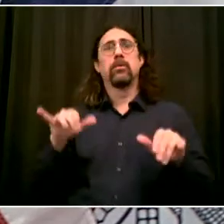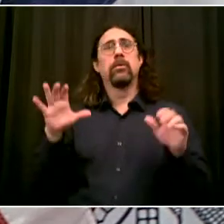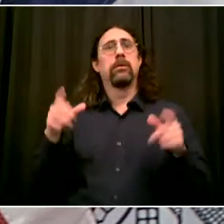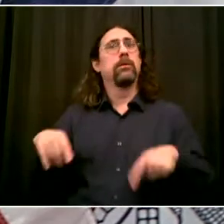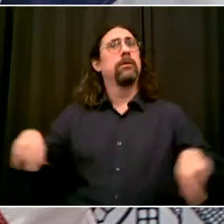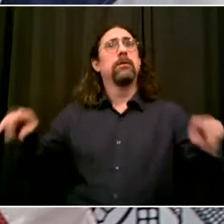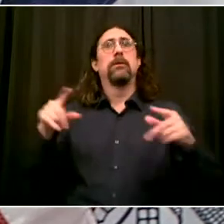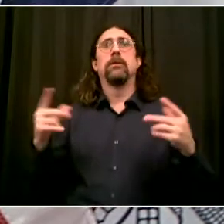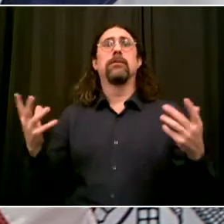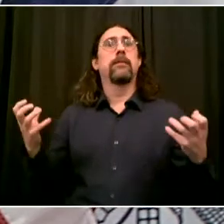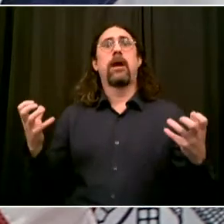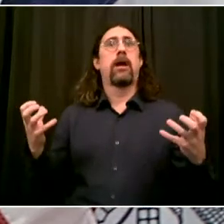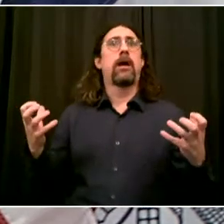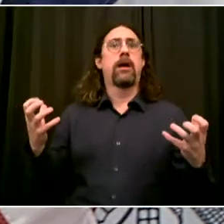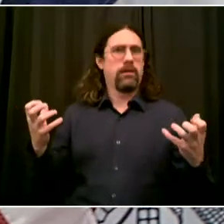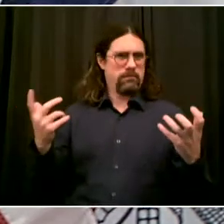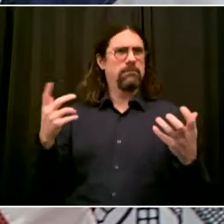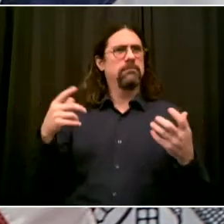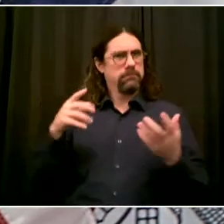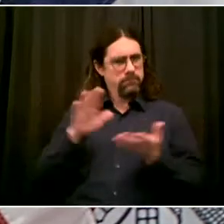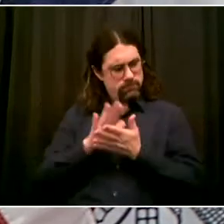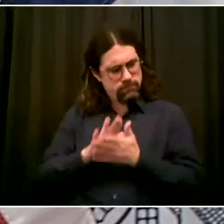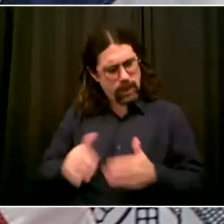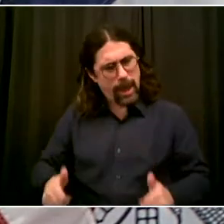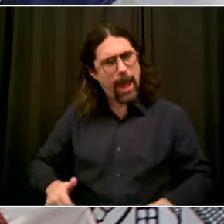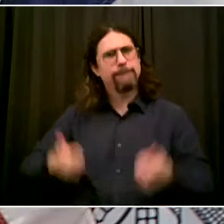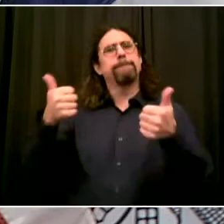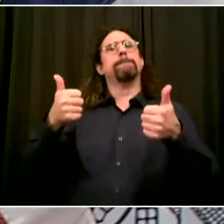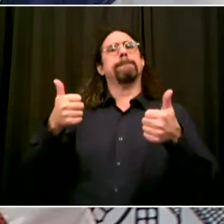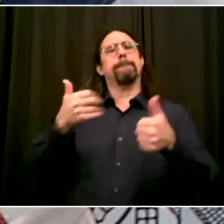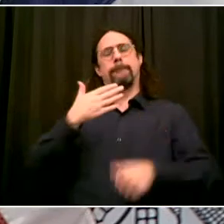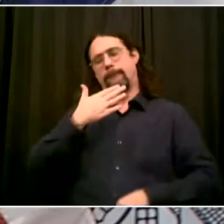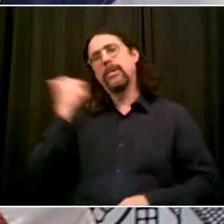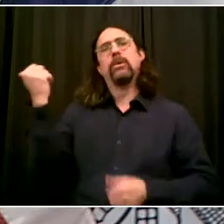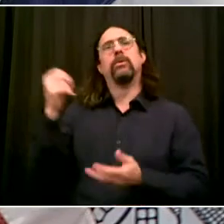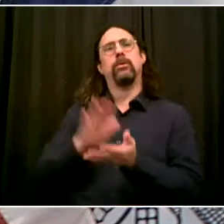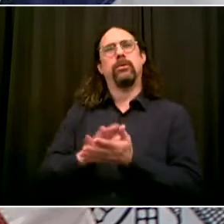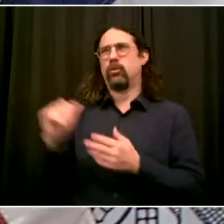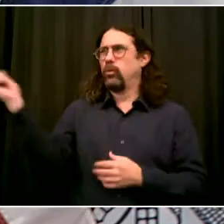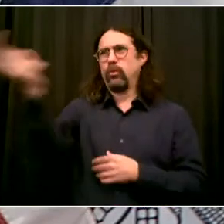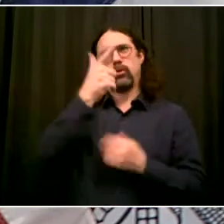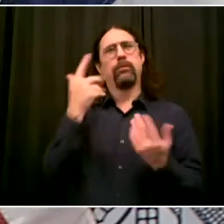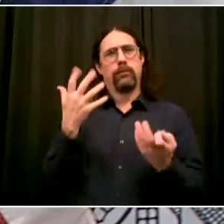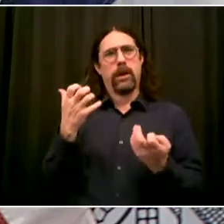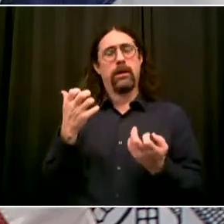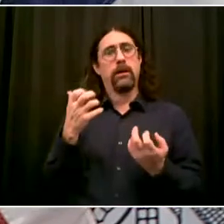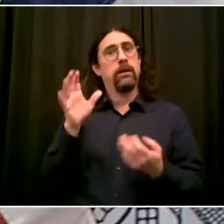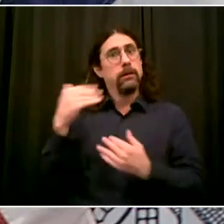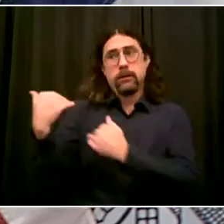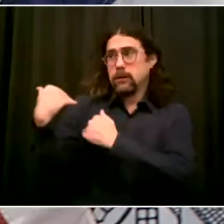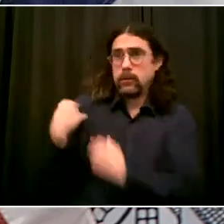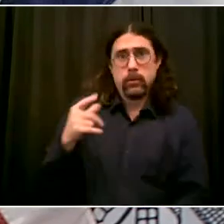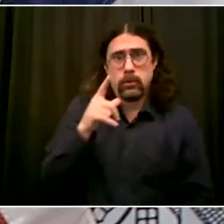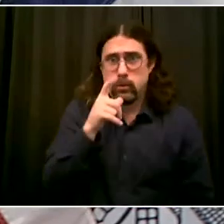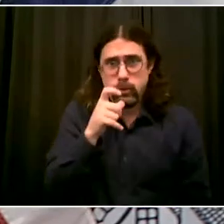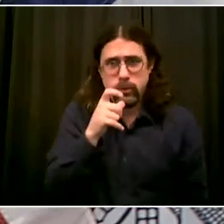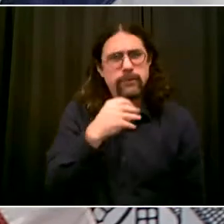PROVIDE THAT. THERE WILL BE A BIG DEBATE ON IT BUT I THINK THE PEOPLE OF THE CITY WILL SEE THAT THEY WANT OUR SCHOHOOLS TO BE BETTER ALL THE TIME AND THEY NEED TO